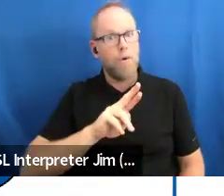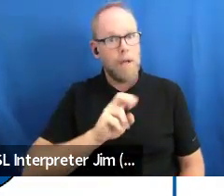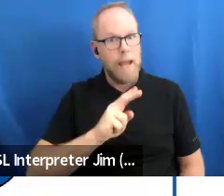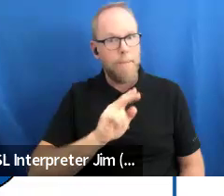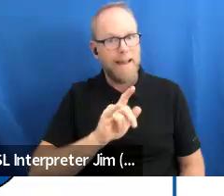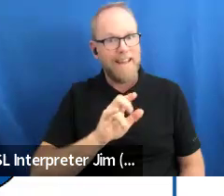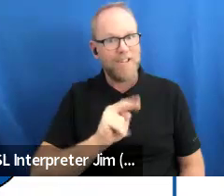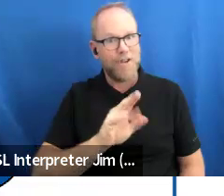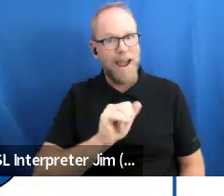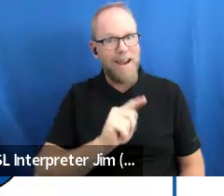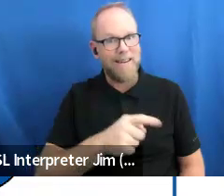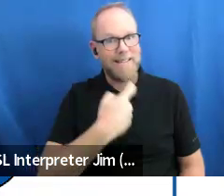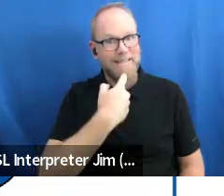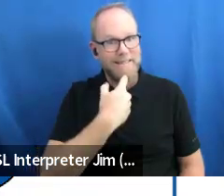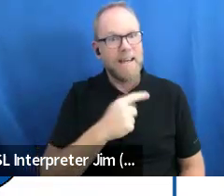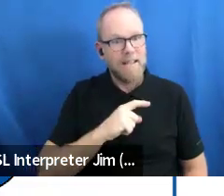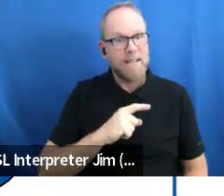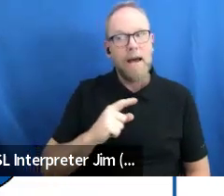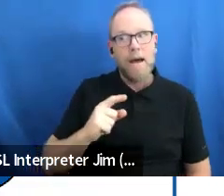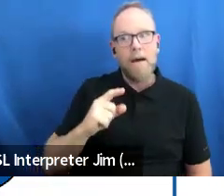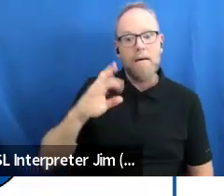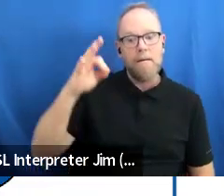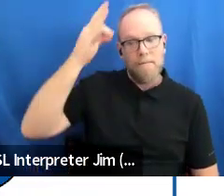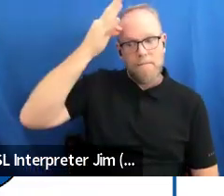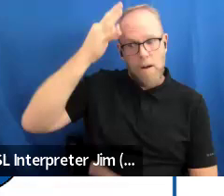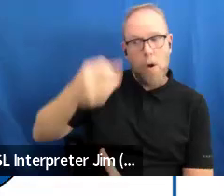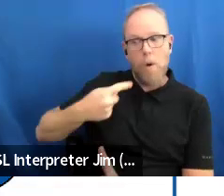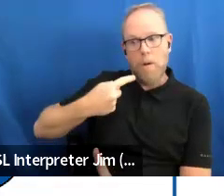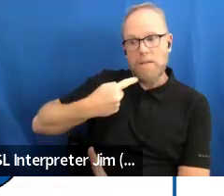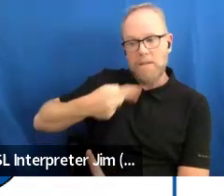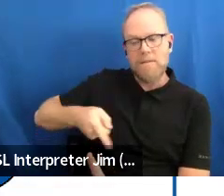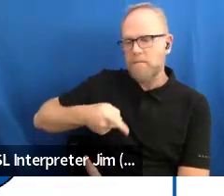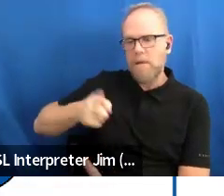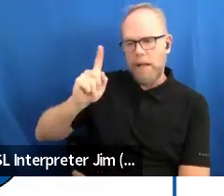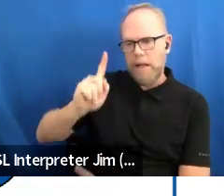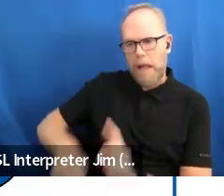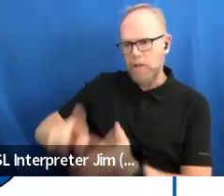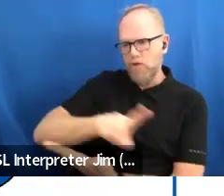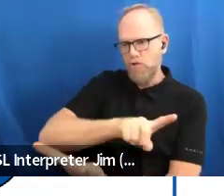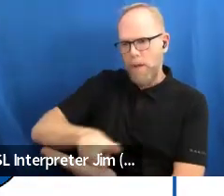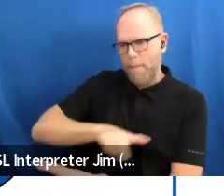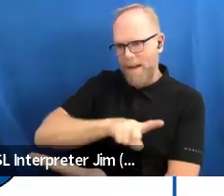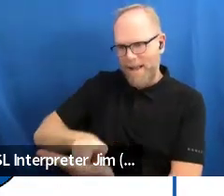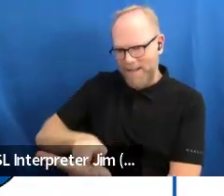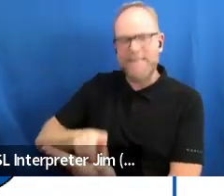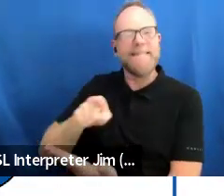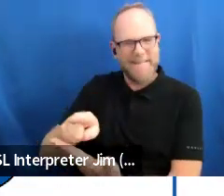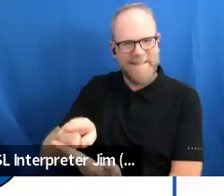You have to give people an opportunity, an equal opportunity. You have to provide accessibility to your programs and services.